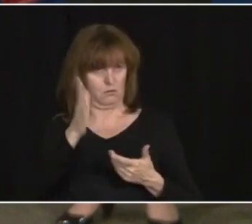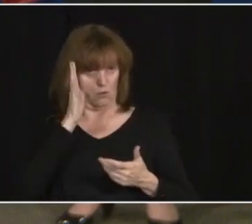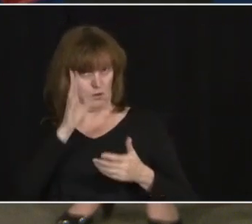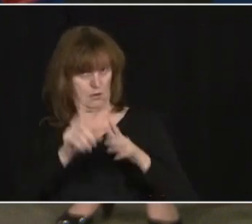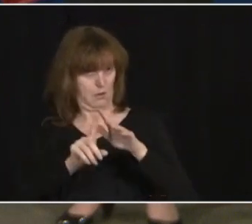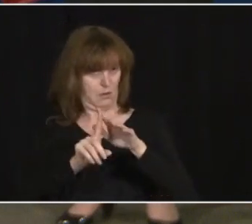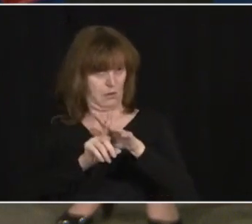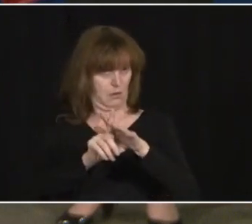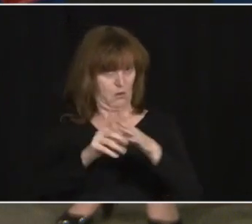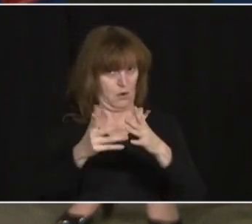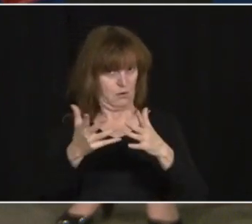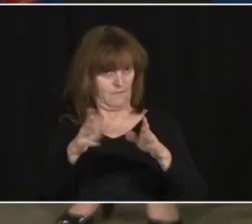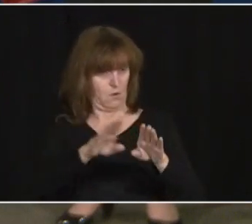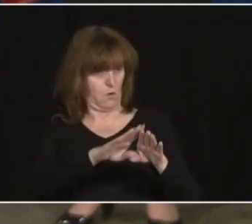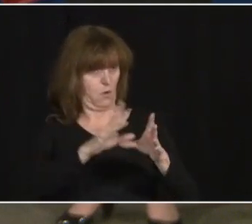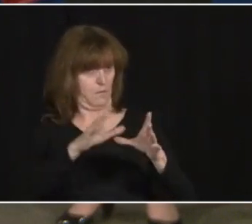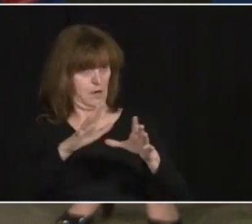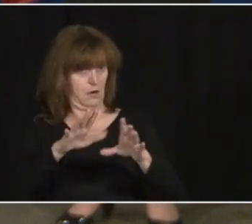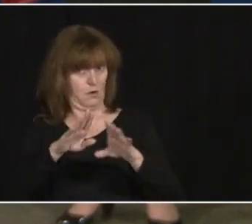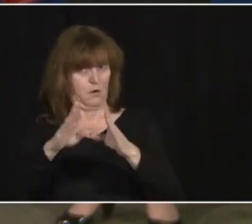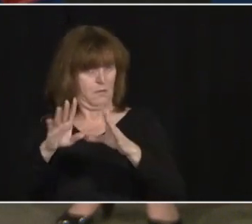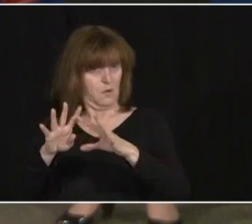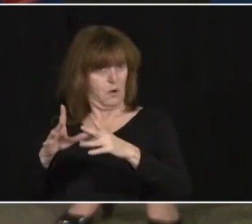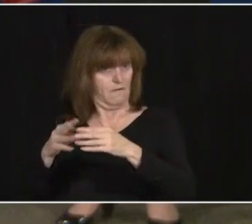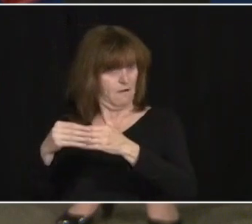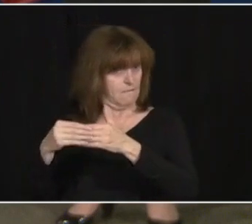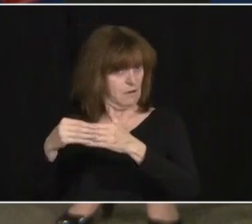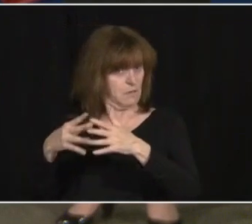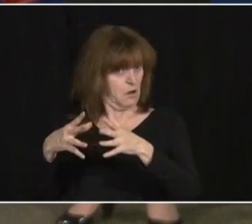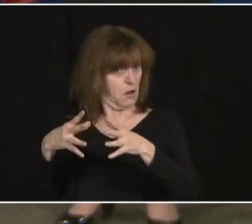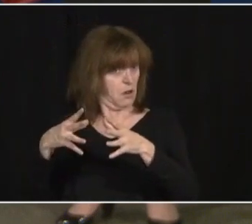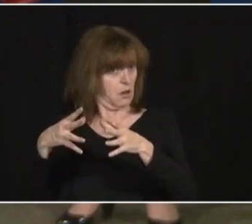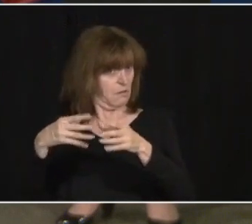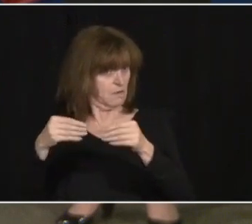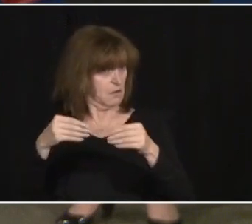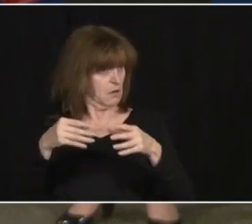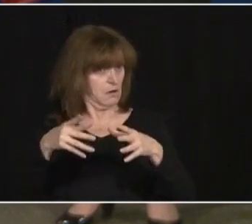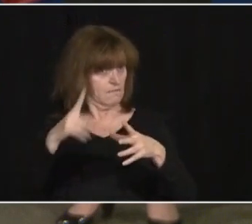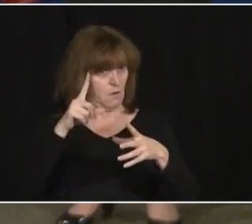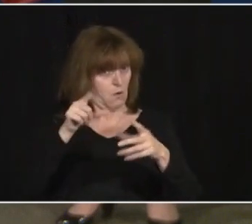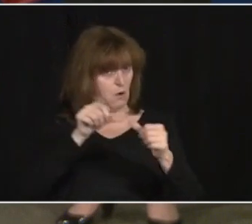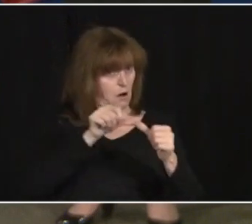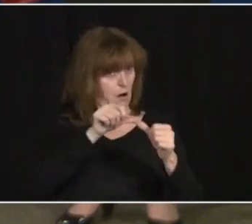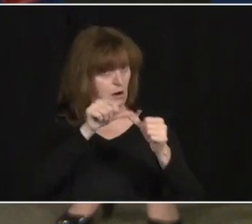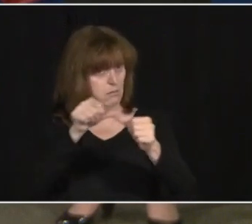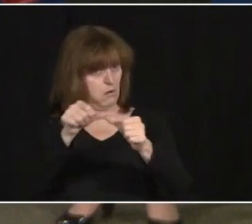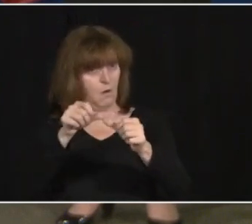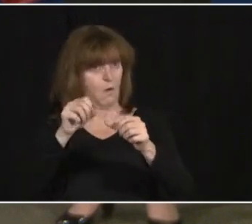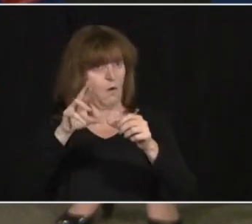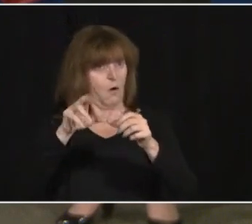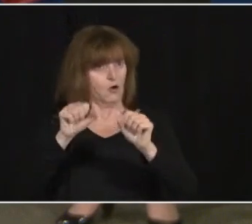lifted that they will be lifted permanently or do we need to expect they could be imposed again at some point in time.